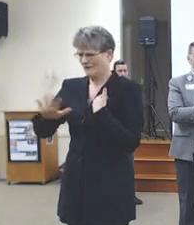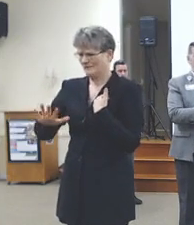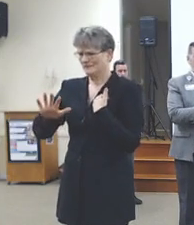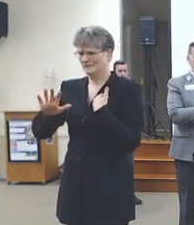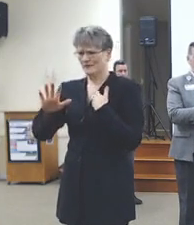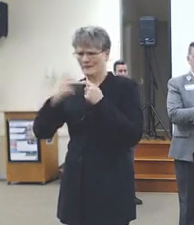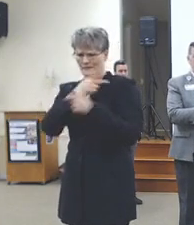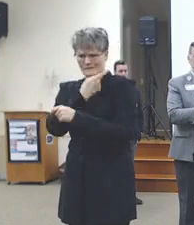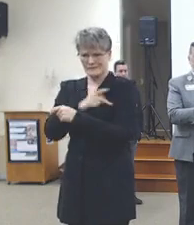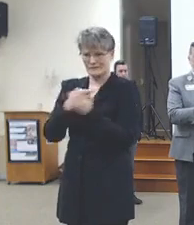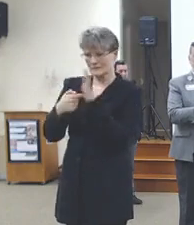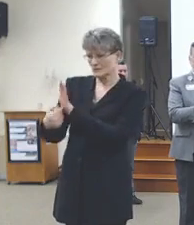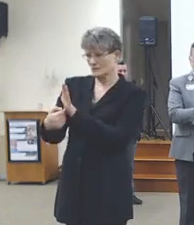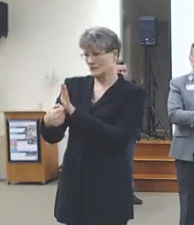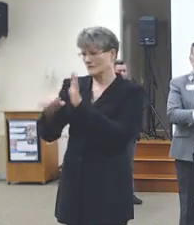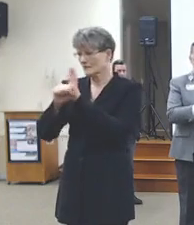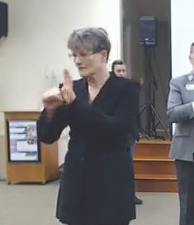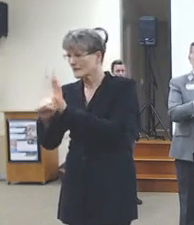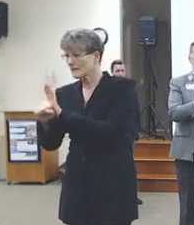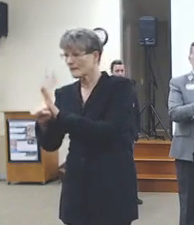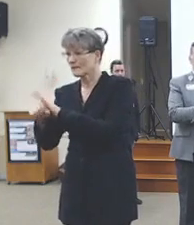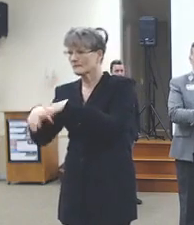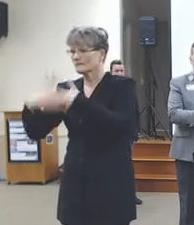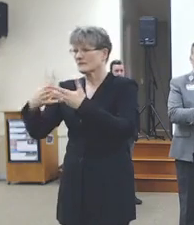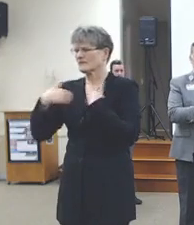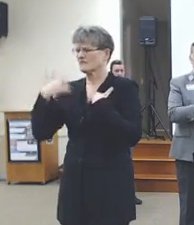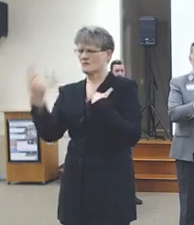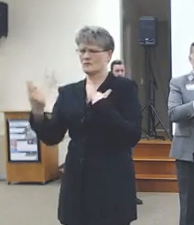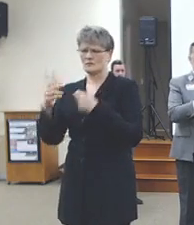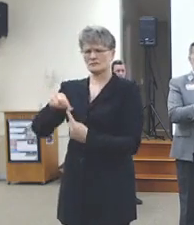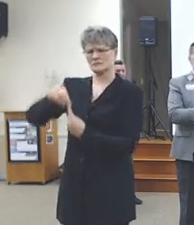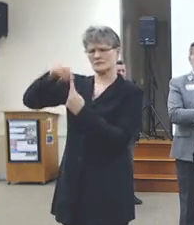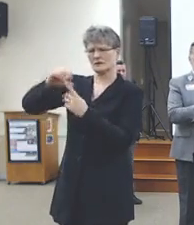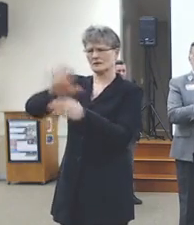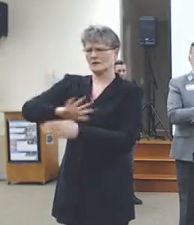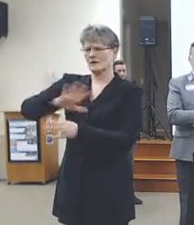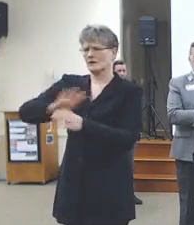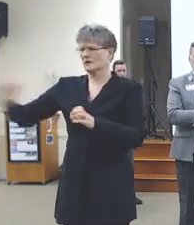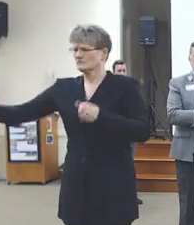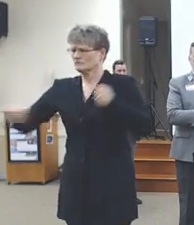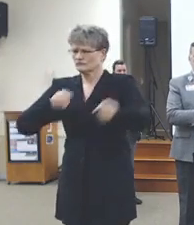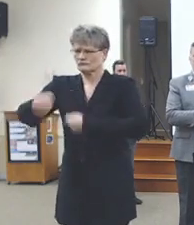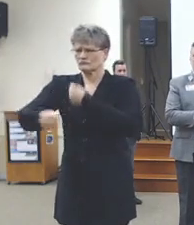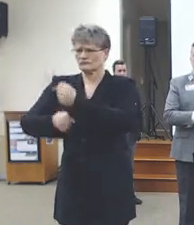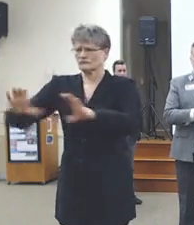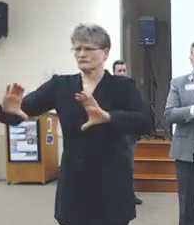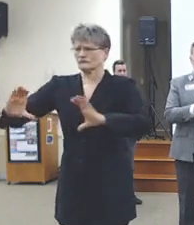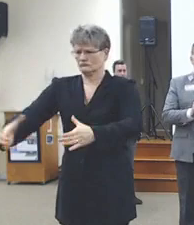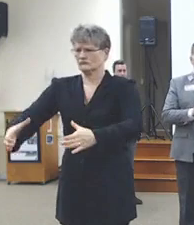conserve our protective equipment, we leverage similar resources. So know that